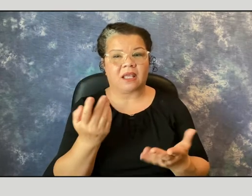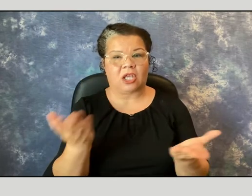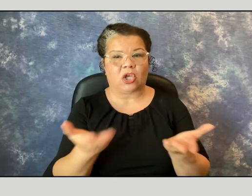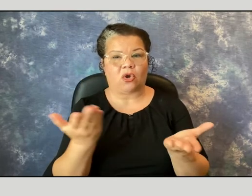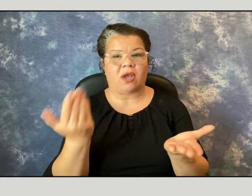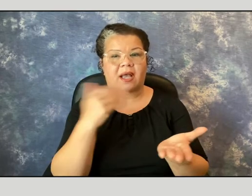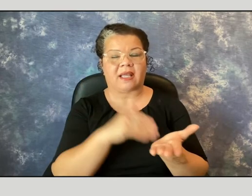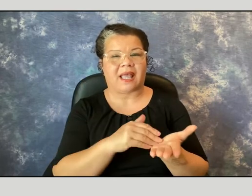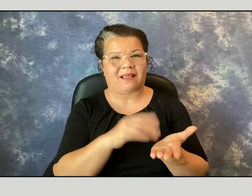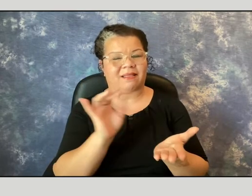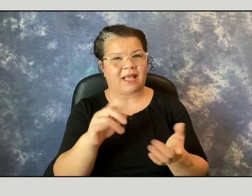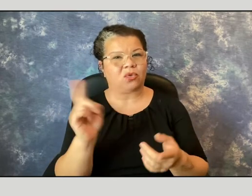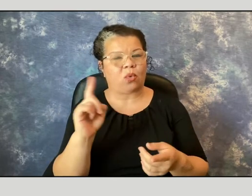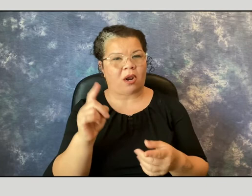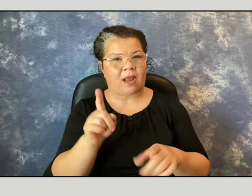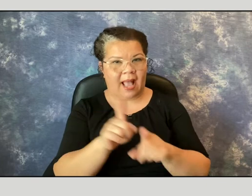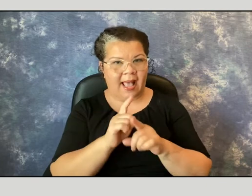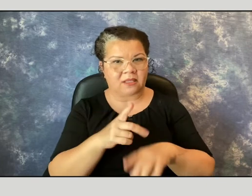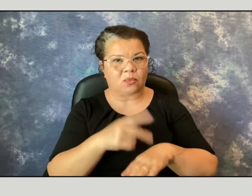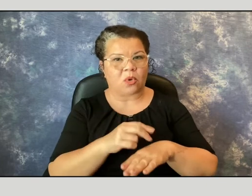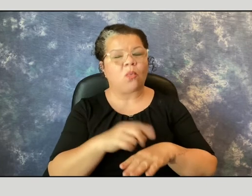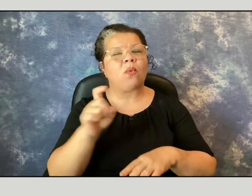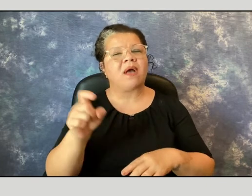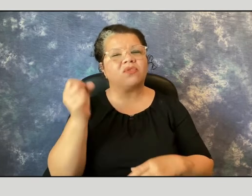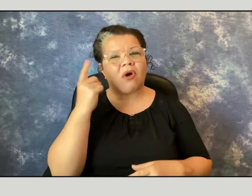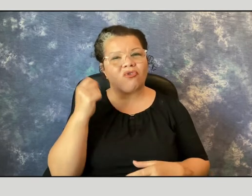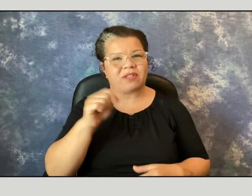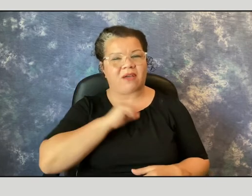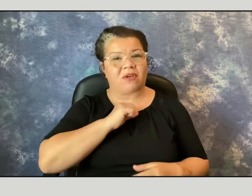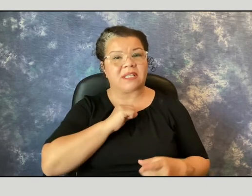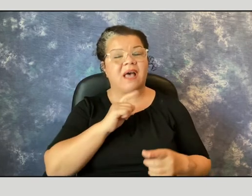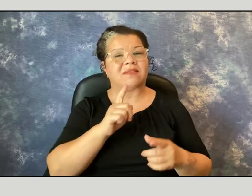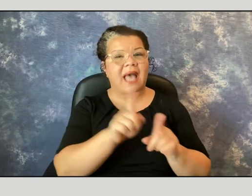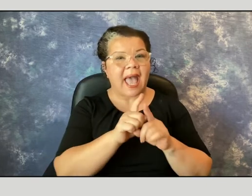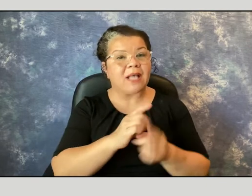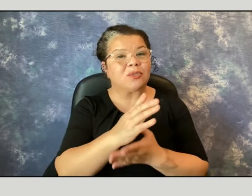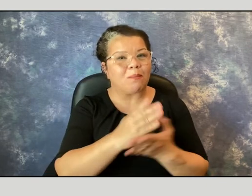we need to understand ourselves as part of the Caribbean. I feel like in the Caribbean,